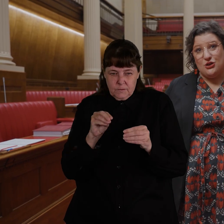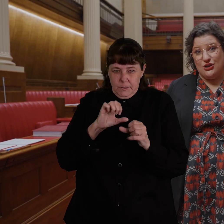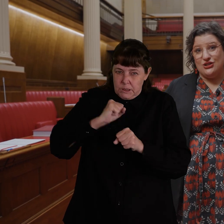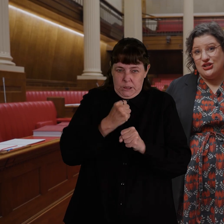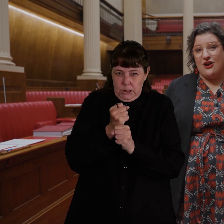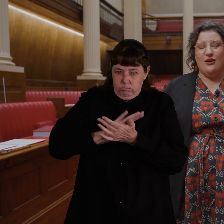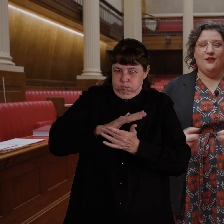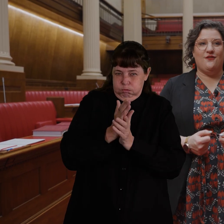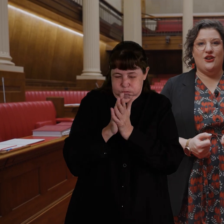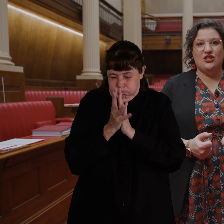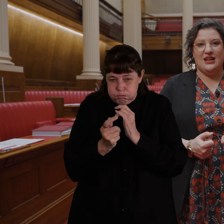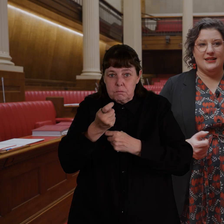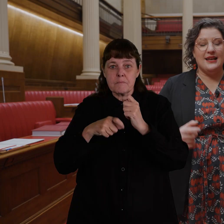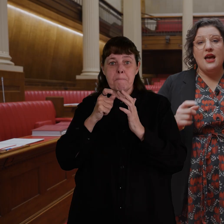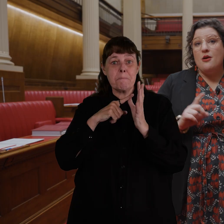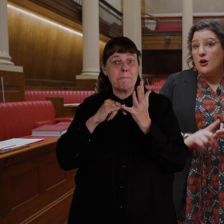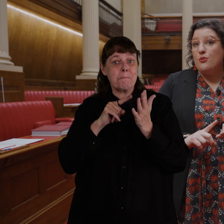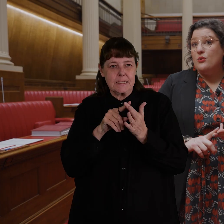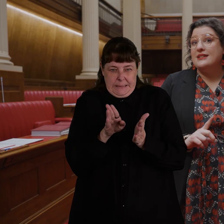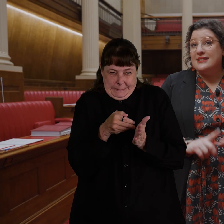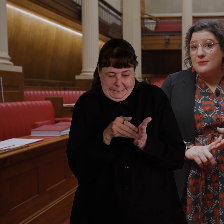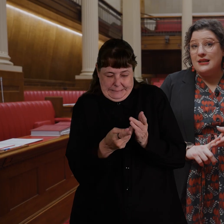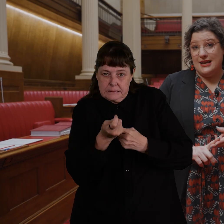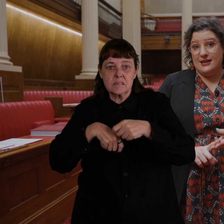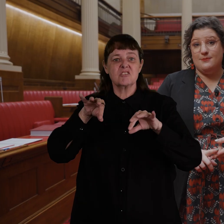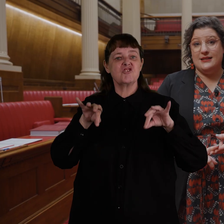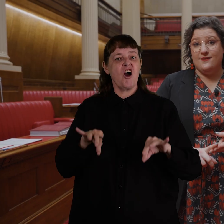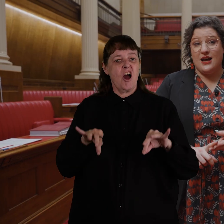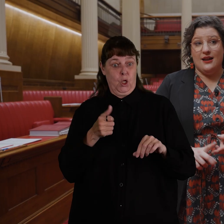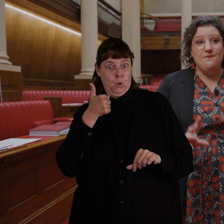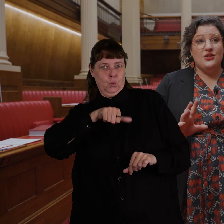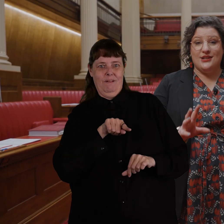they would use to dye the furnishings. Purple was a similarly expensive color,